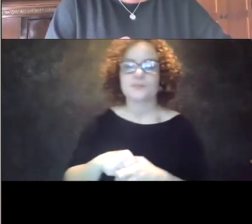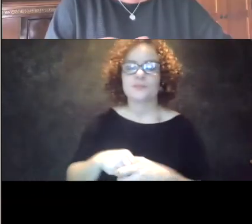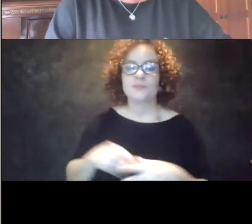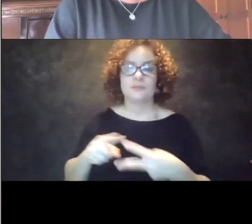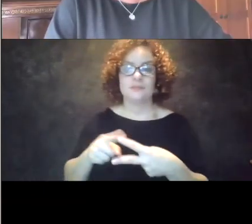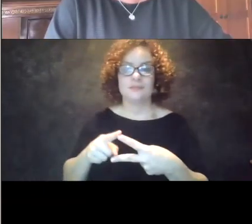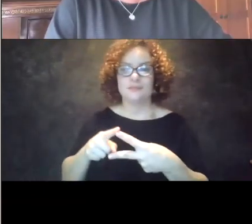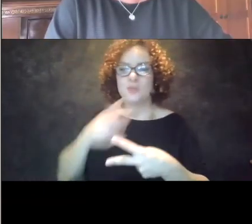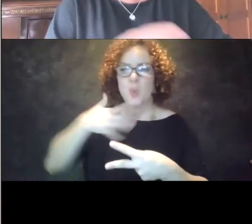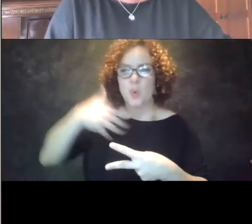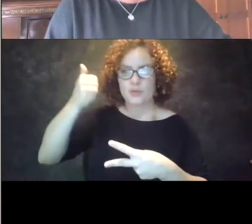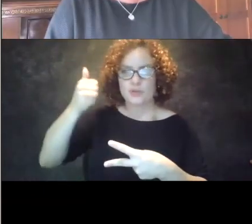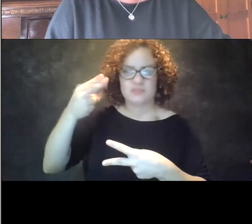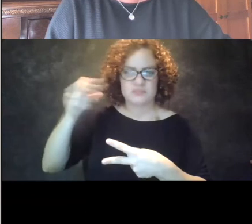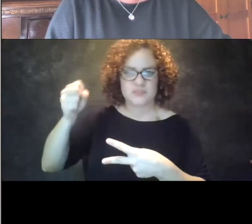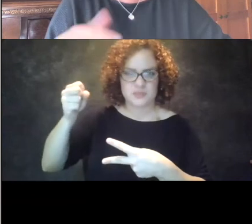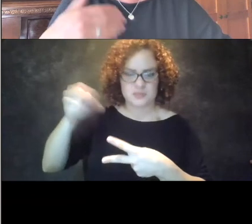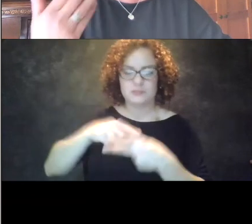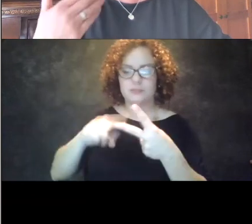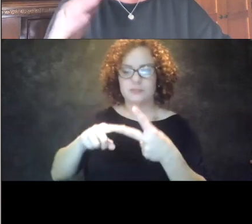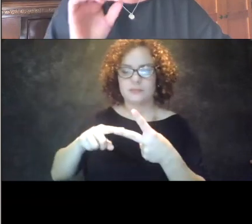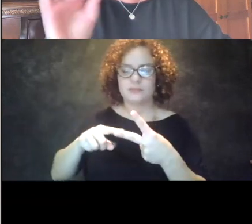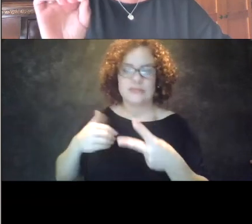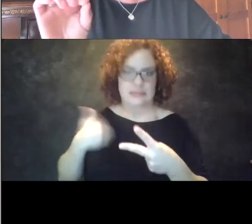student at a secondary school and then one’s younger kid. And just want you they’re short